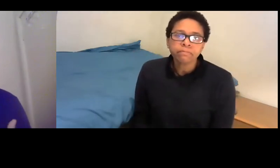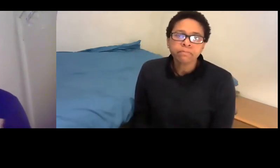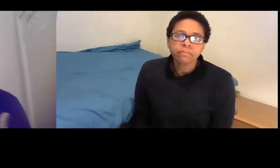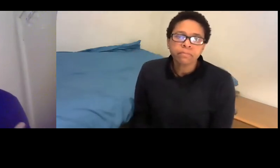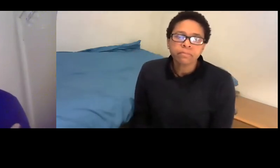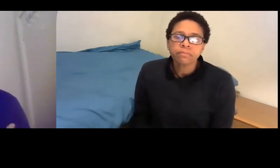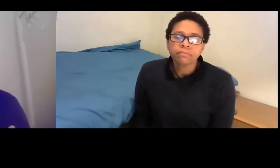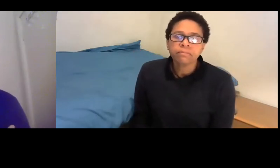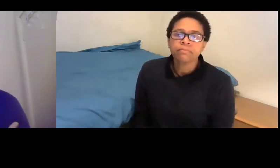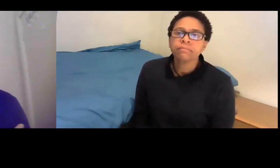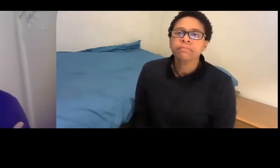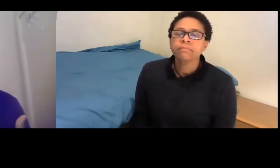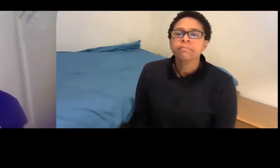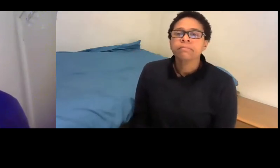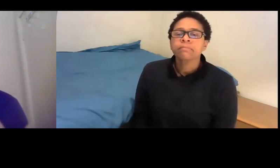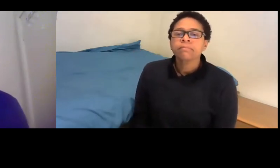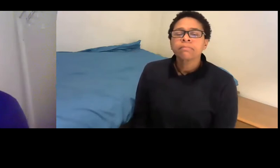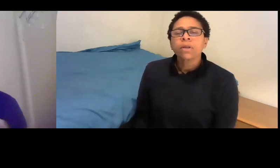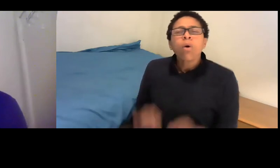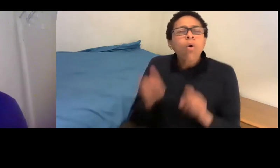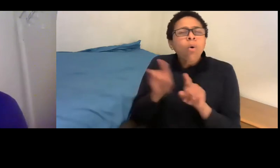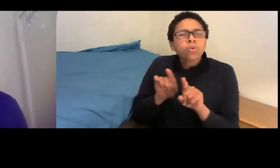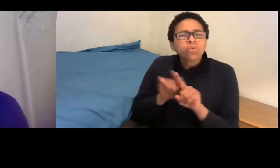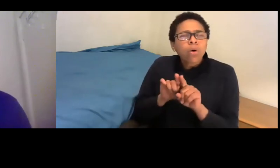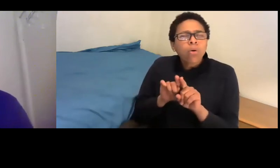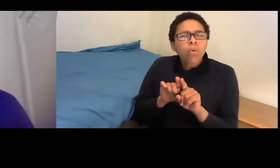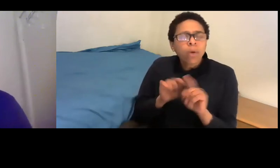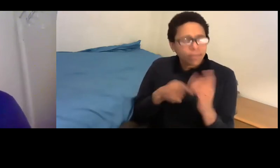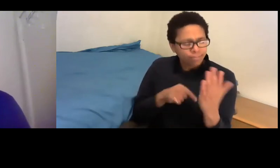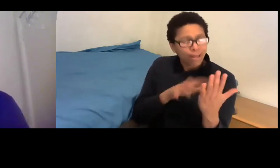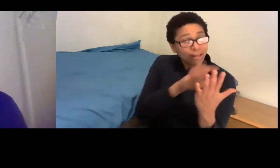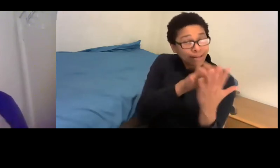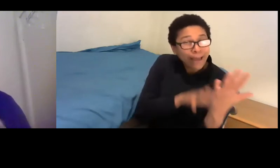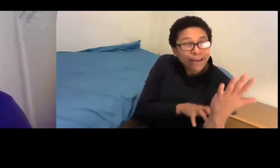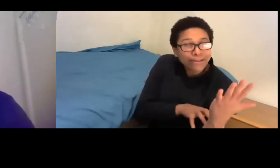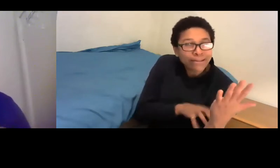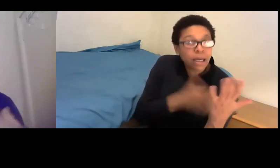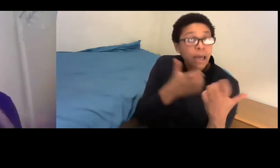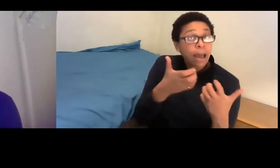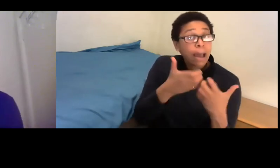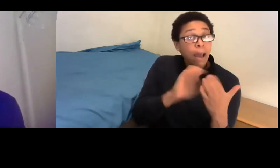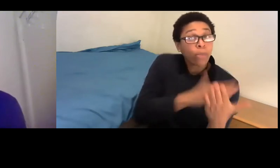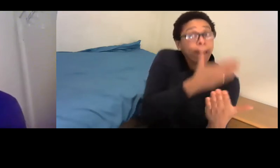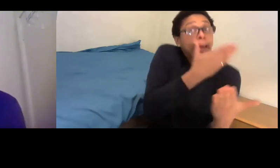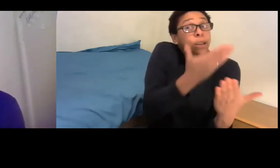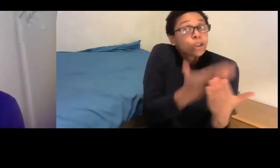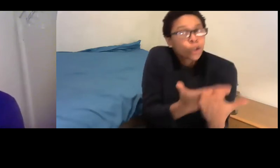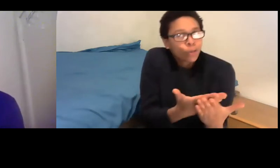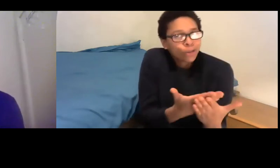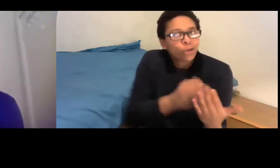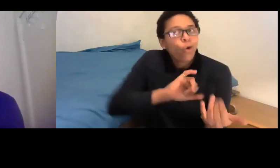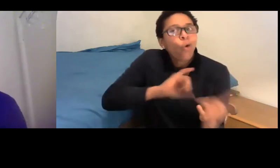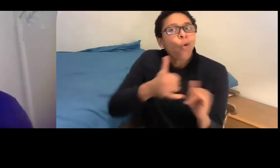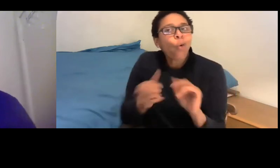there's also a difference between how texts were interpreted versus did they make it into Islamic law? Did they